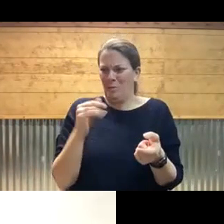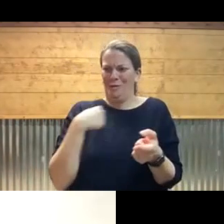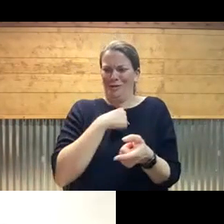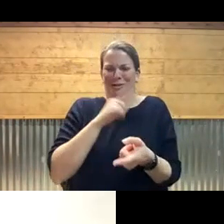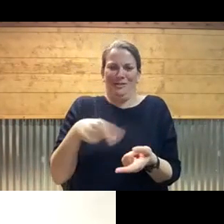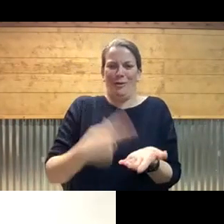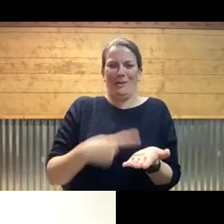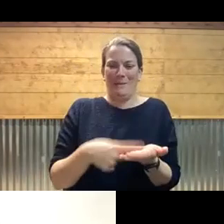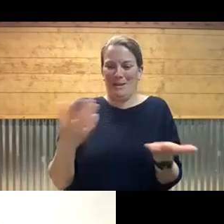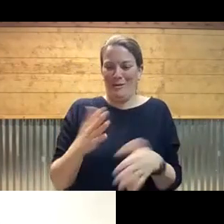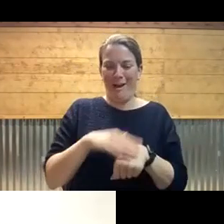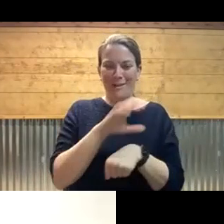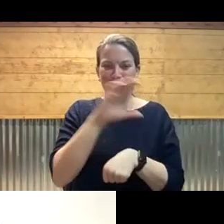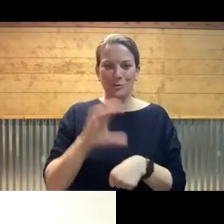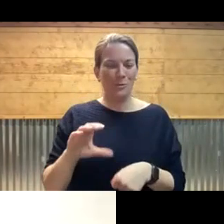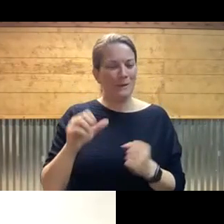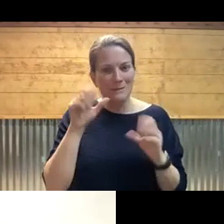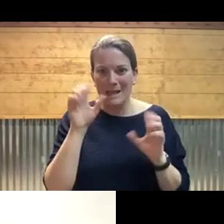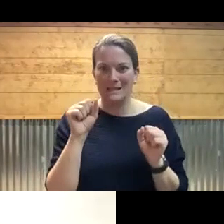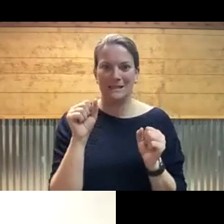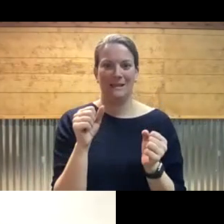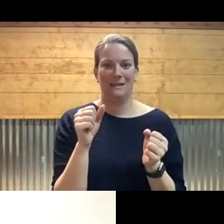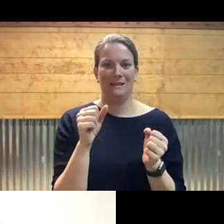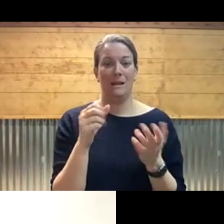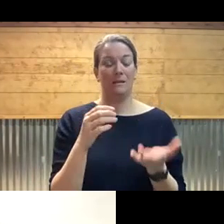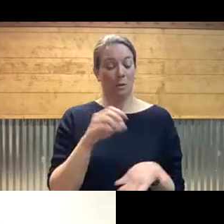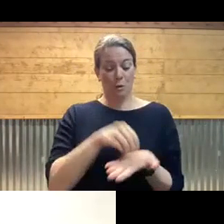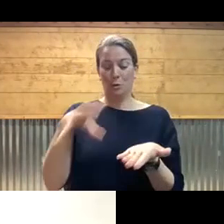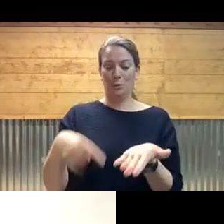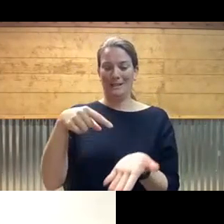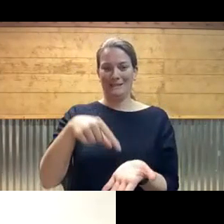And our students, and I think that's what makes us stand out from all the other schools.